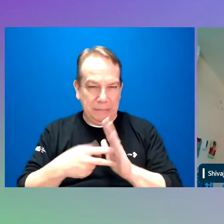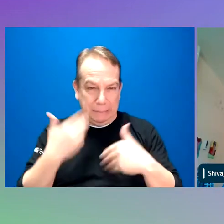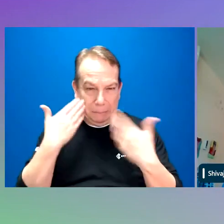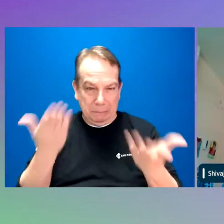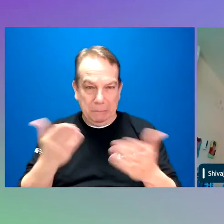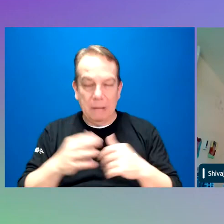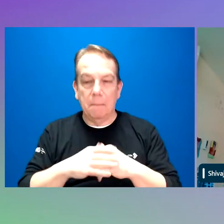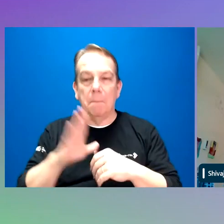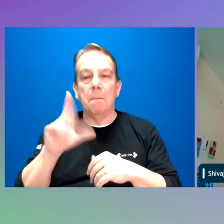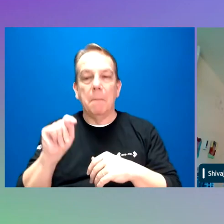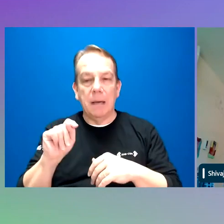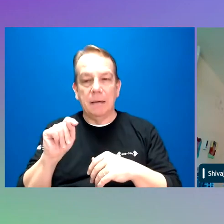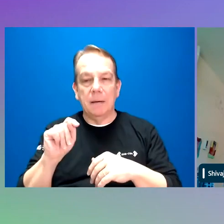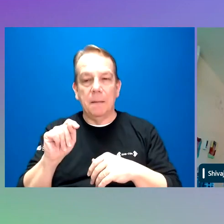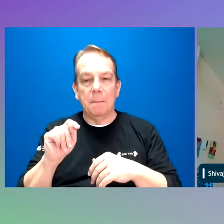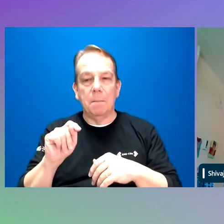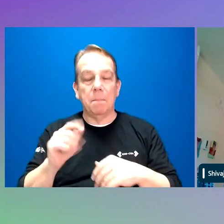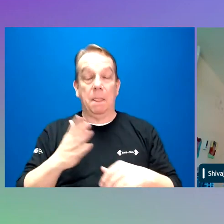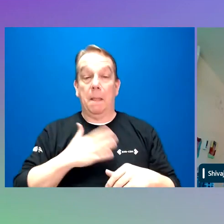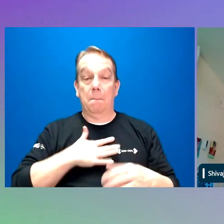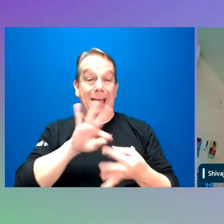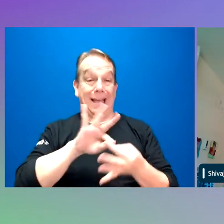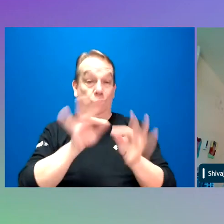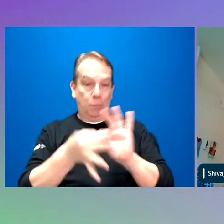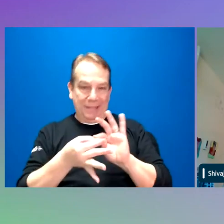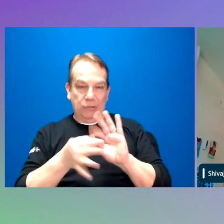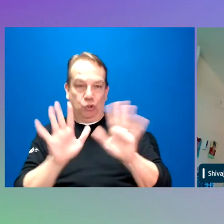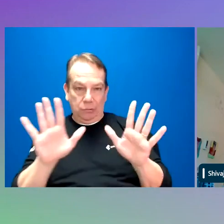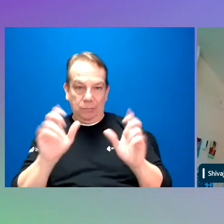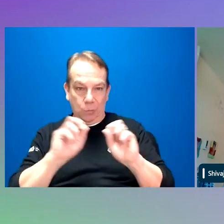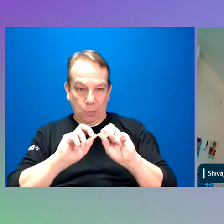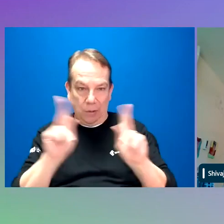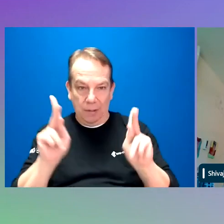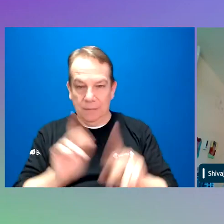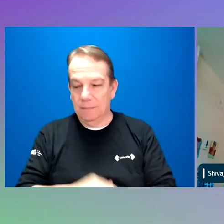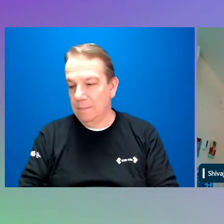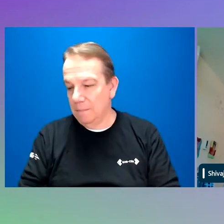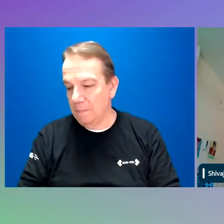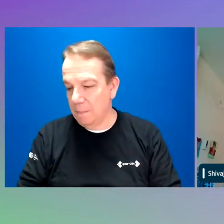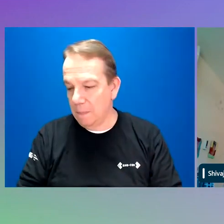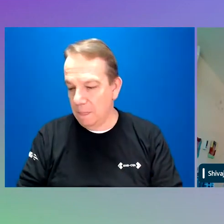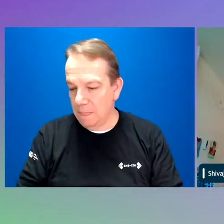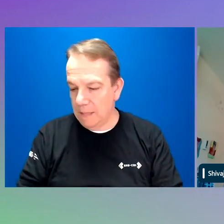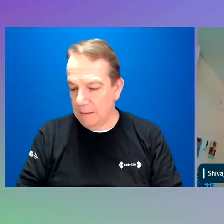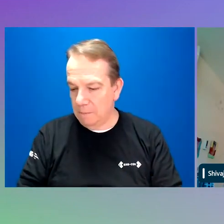this is my interpretation. Um, my, my understanding is